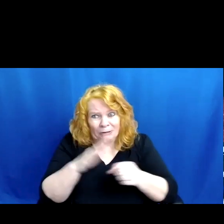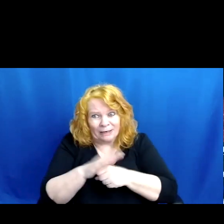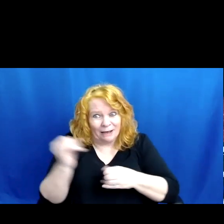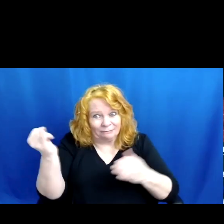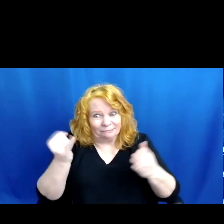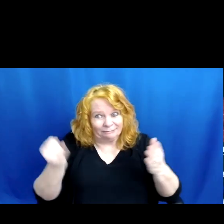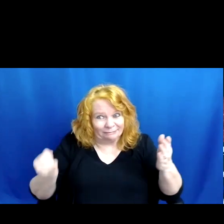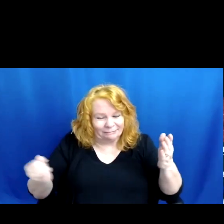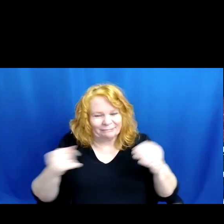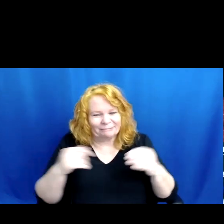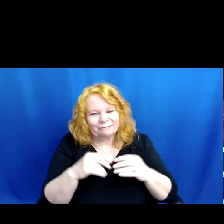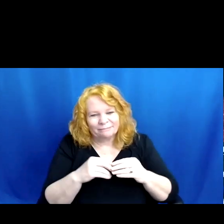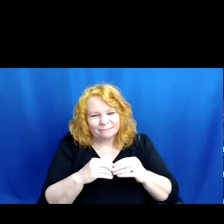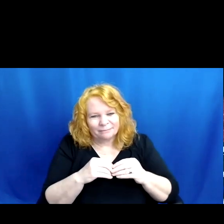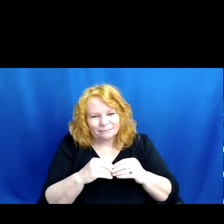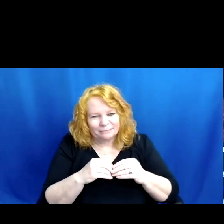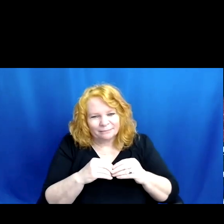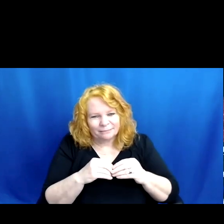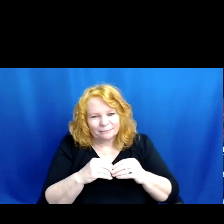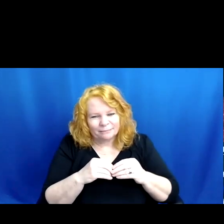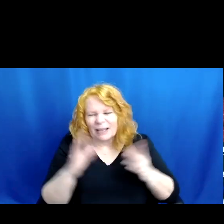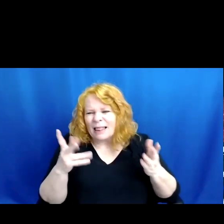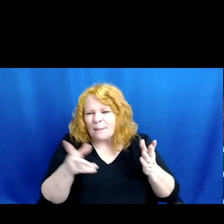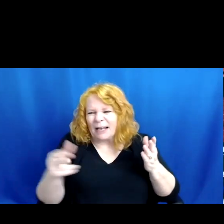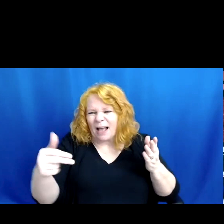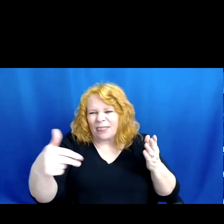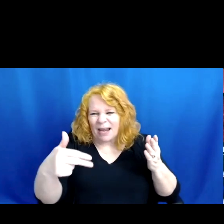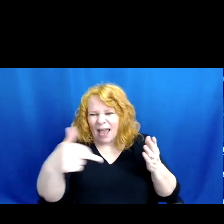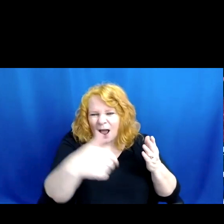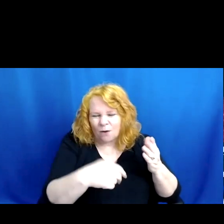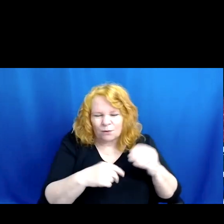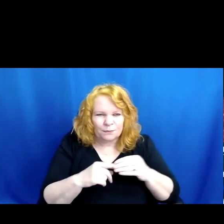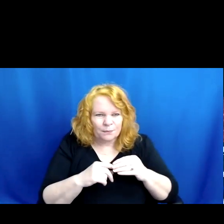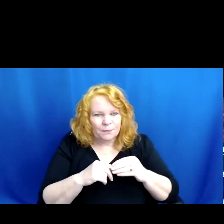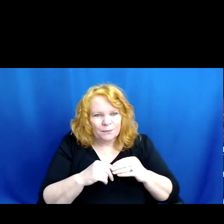I cut that one and I draw around it.